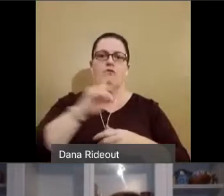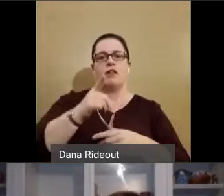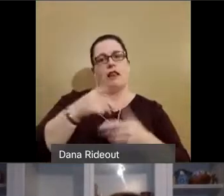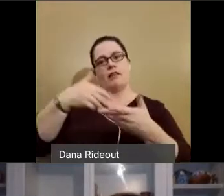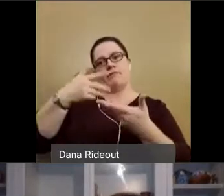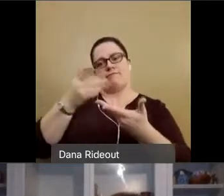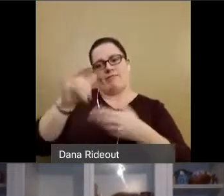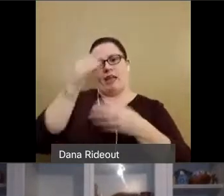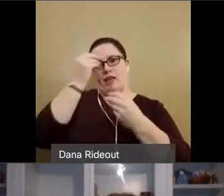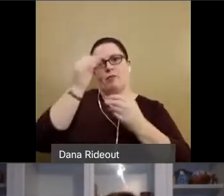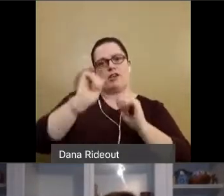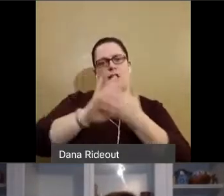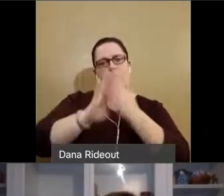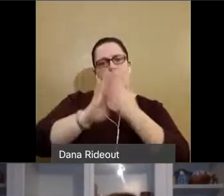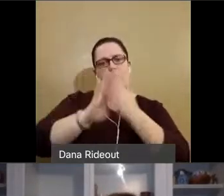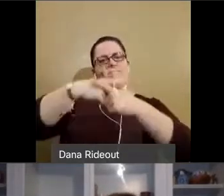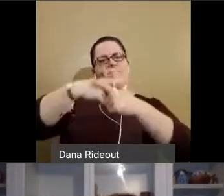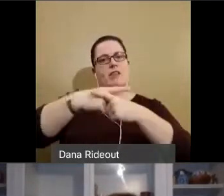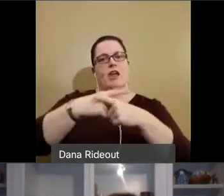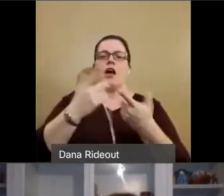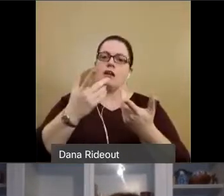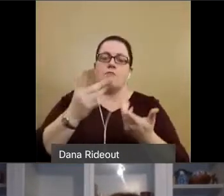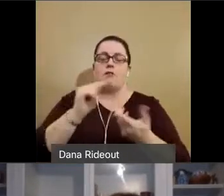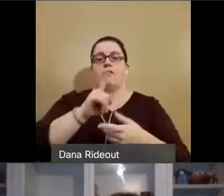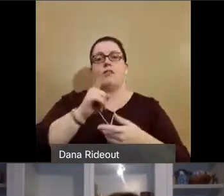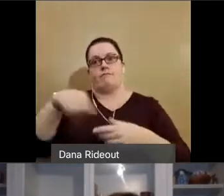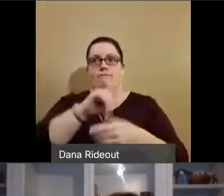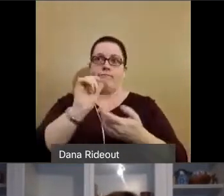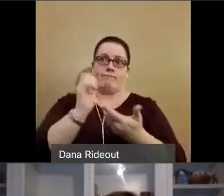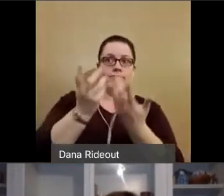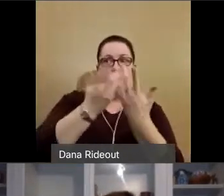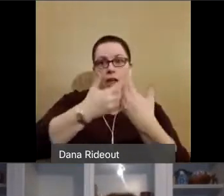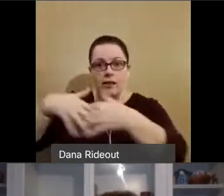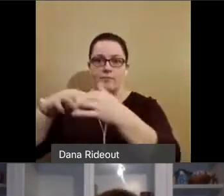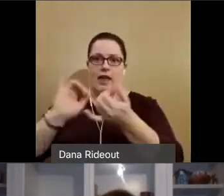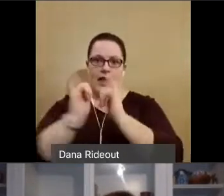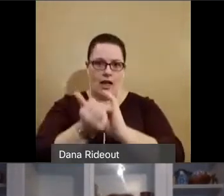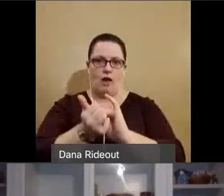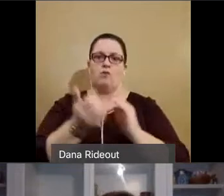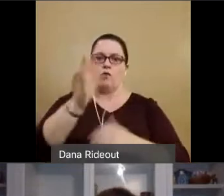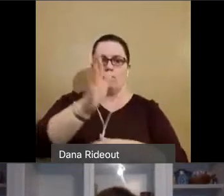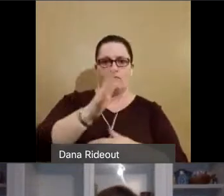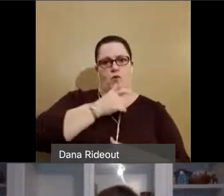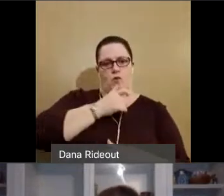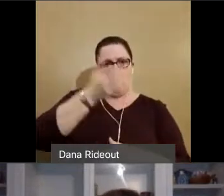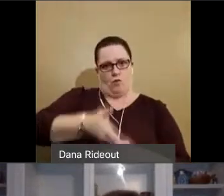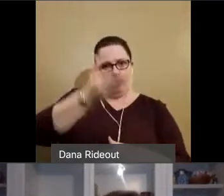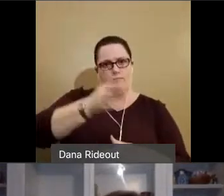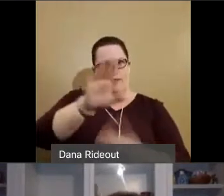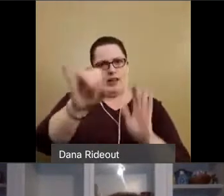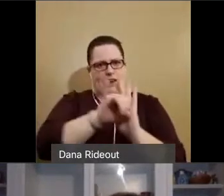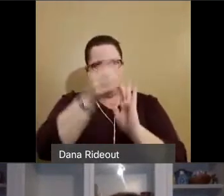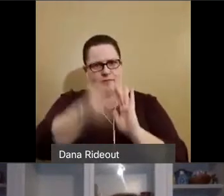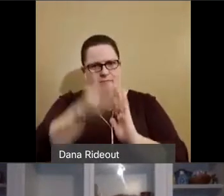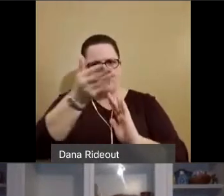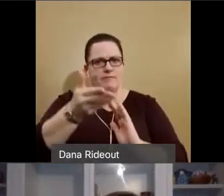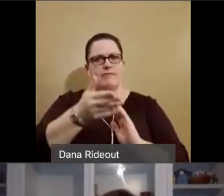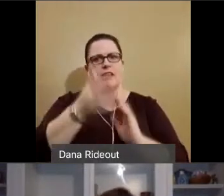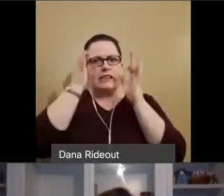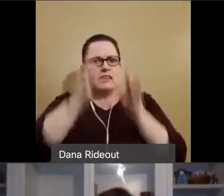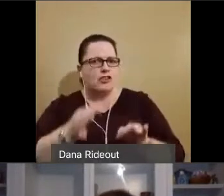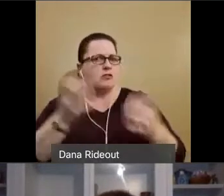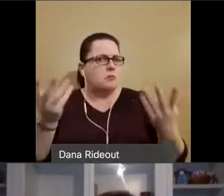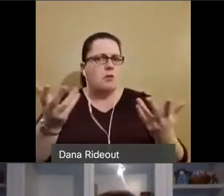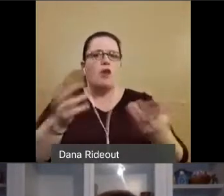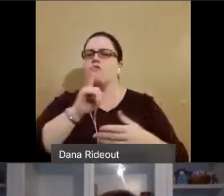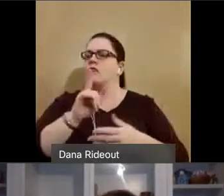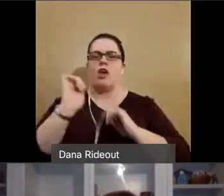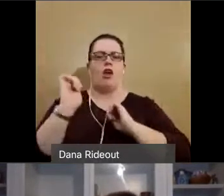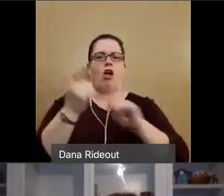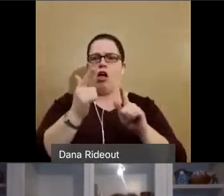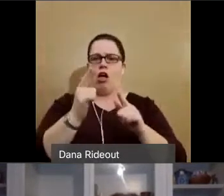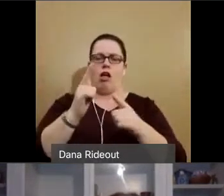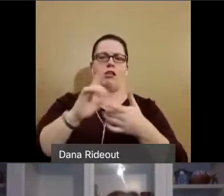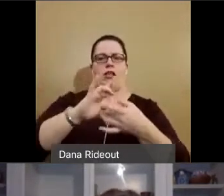Um, but they may all work, so all of the intersections of who they are their identity and what decisions they make are really, really intertwined into this very, very complicated identity.